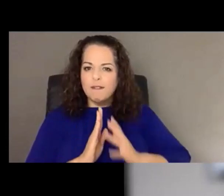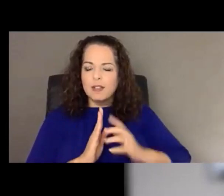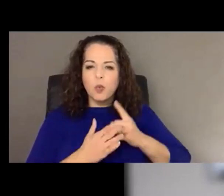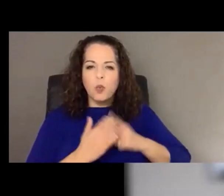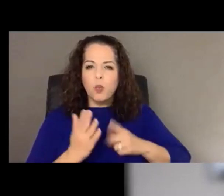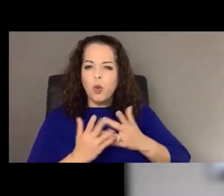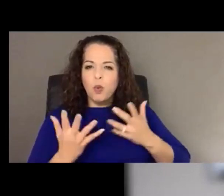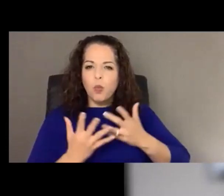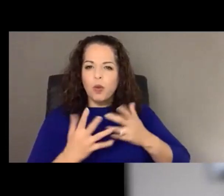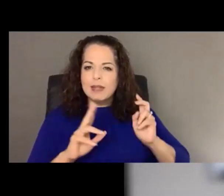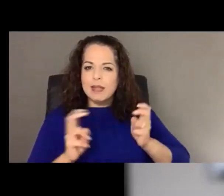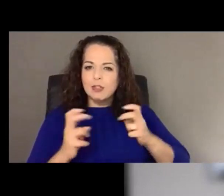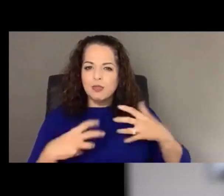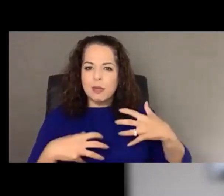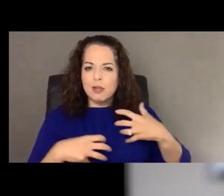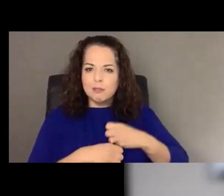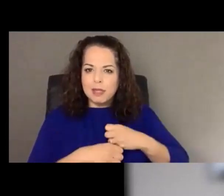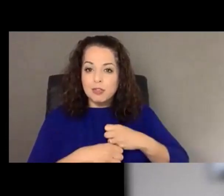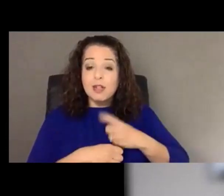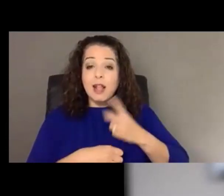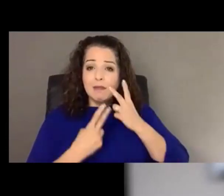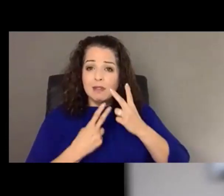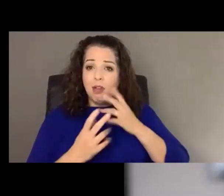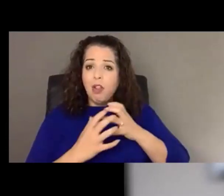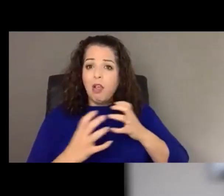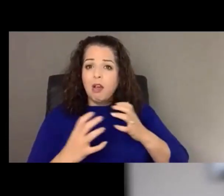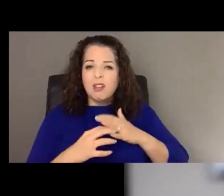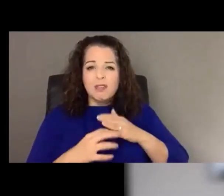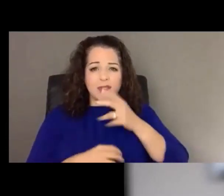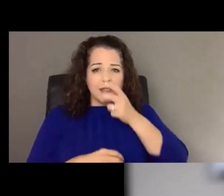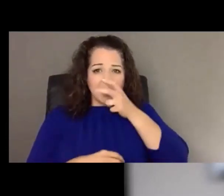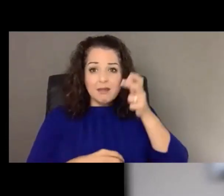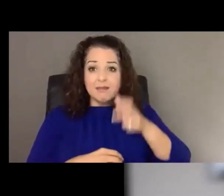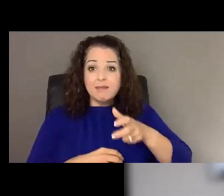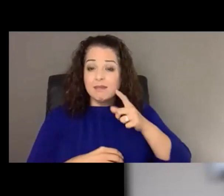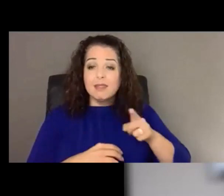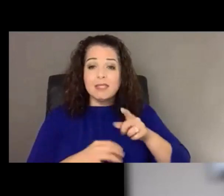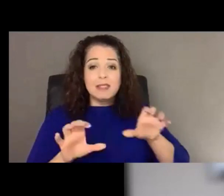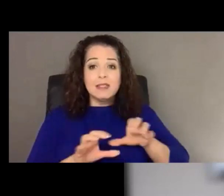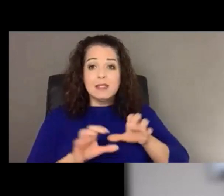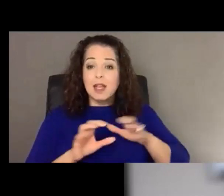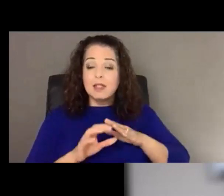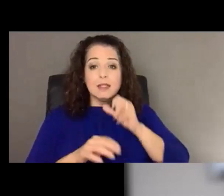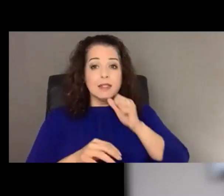I see a lot of poorly done infographics that don't apply best practices."